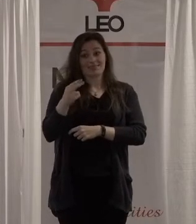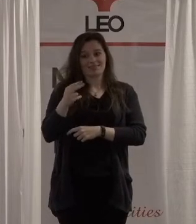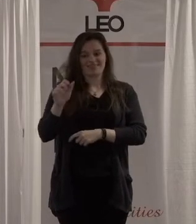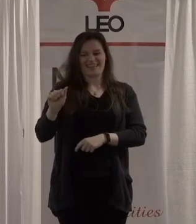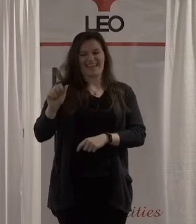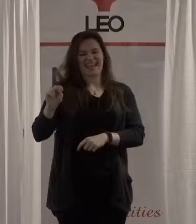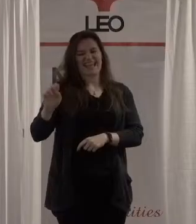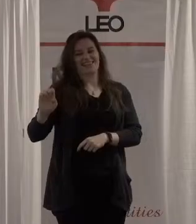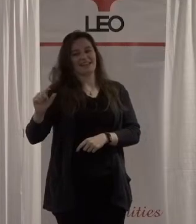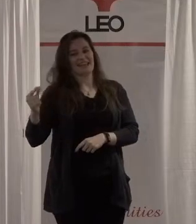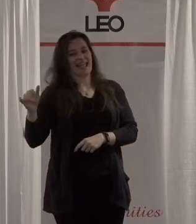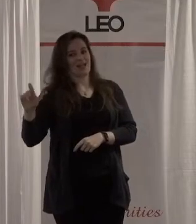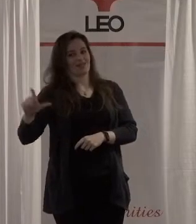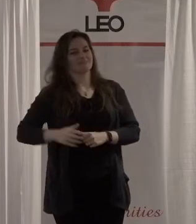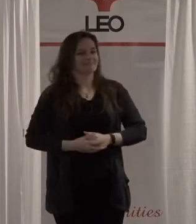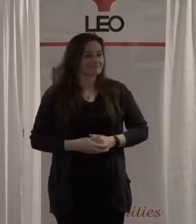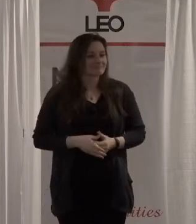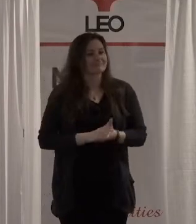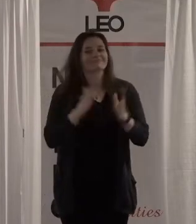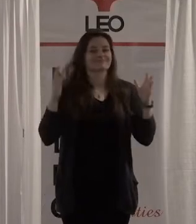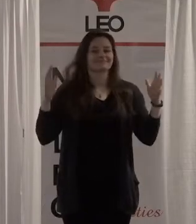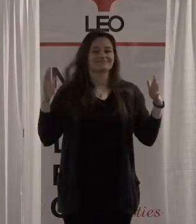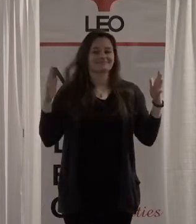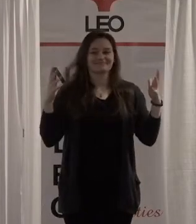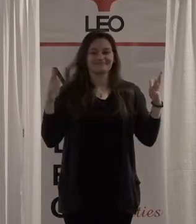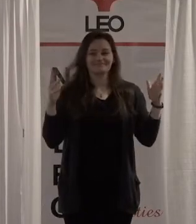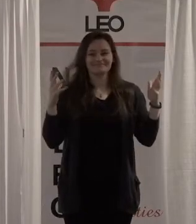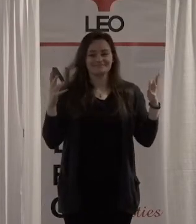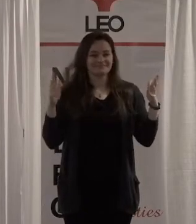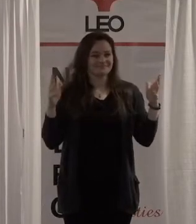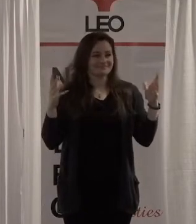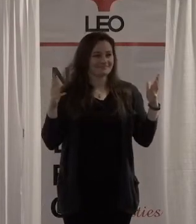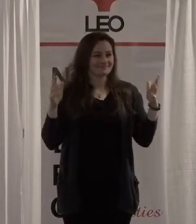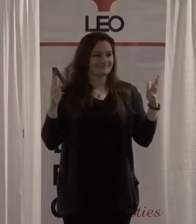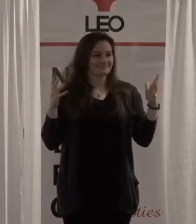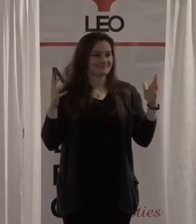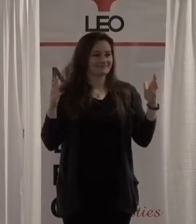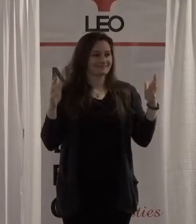ADDISON GALE.